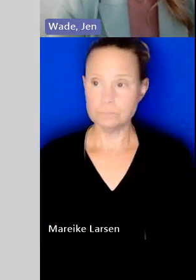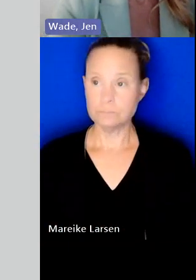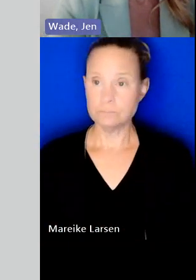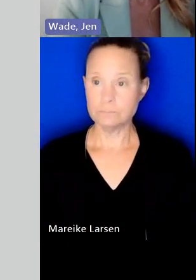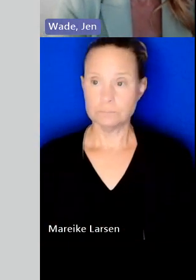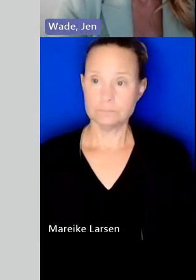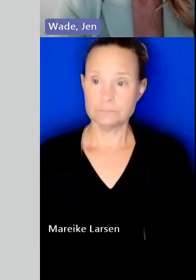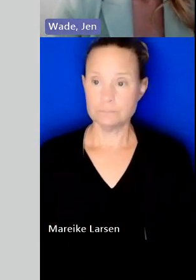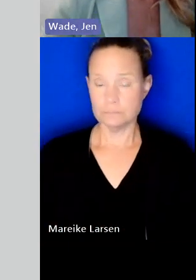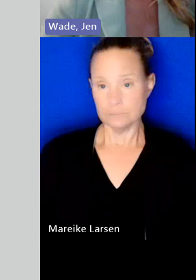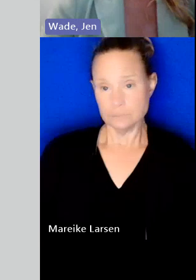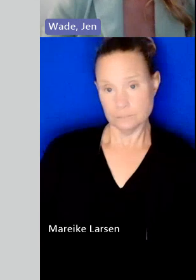Next lab please. Thank you.